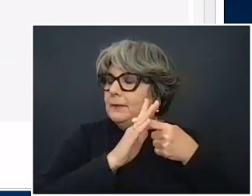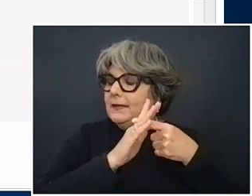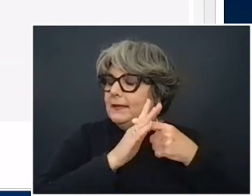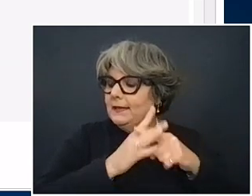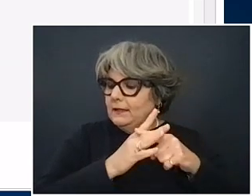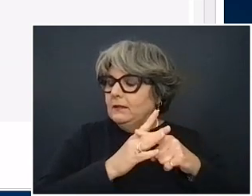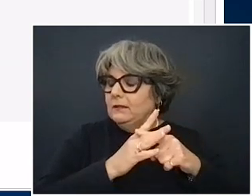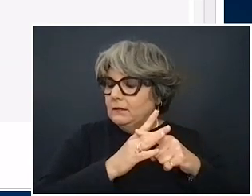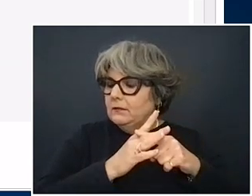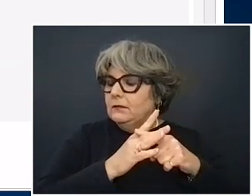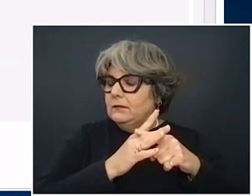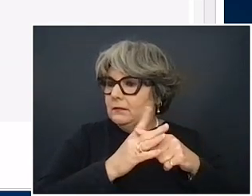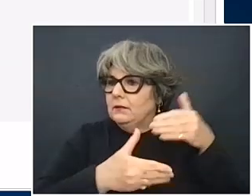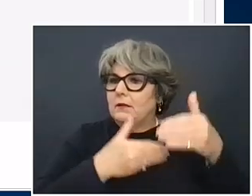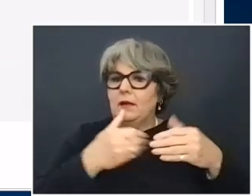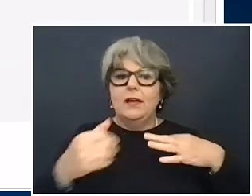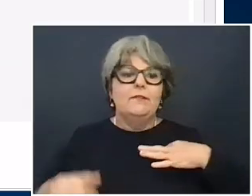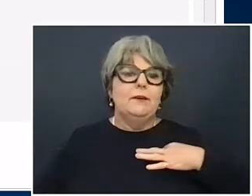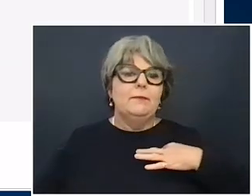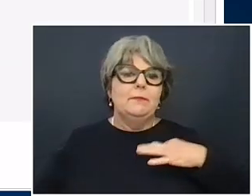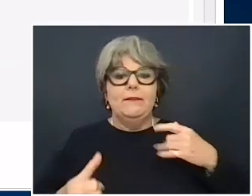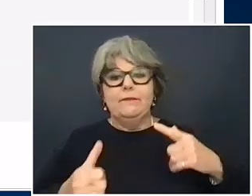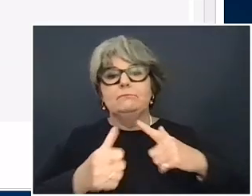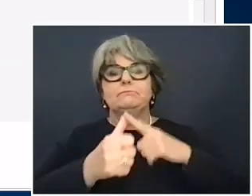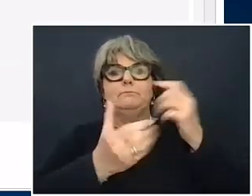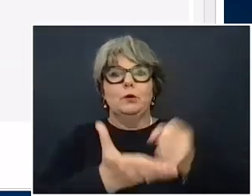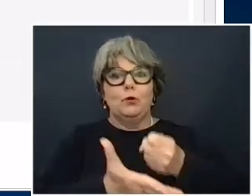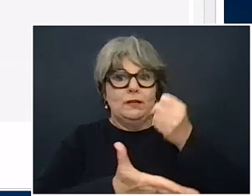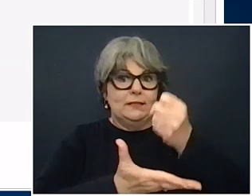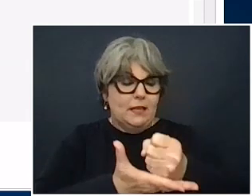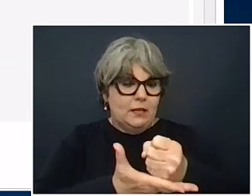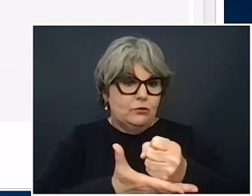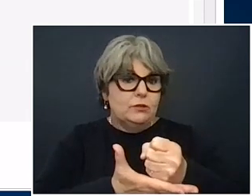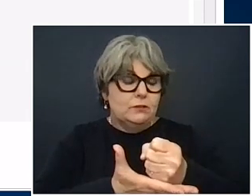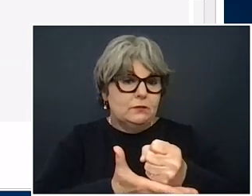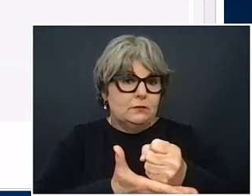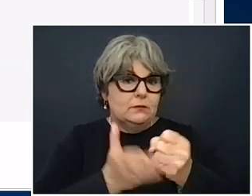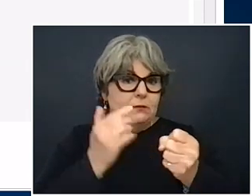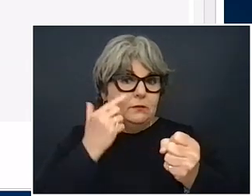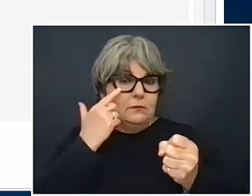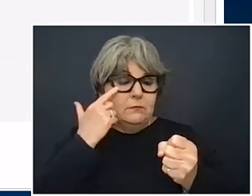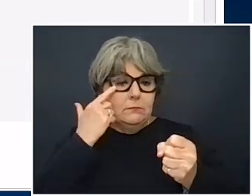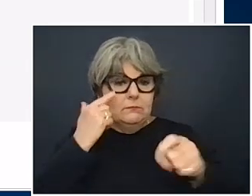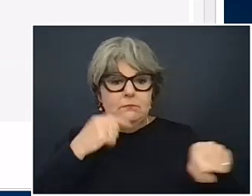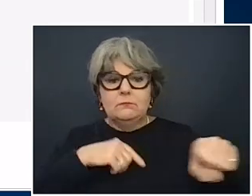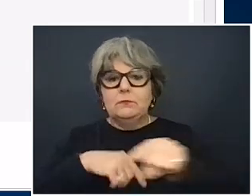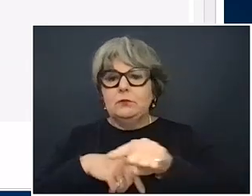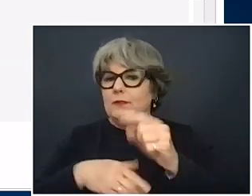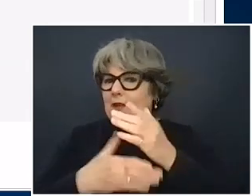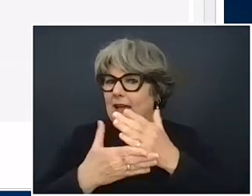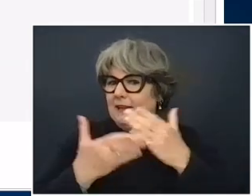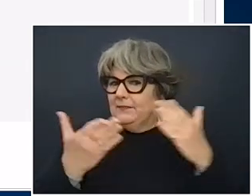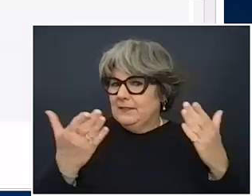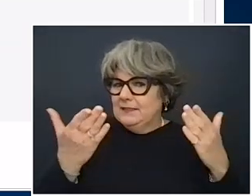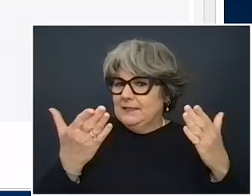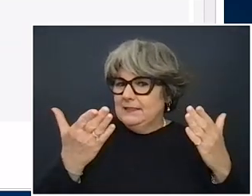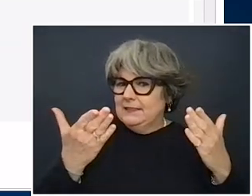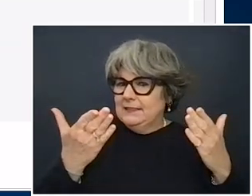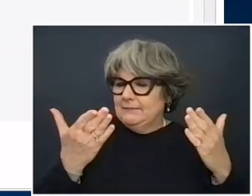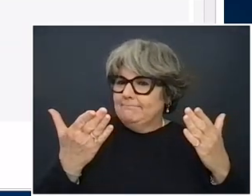applying for initial accreditation has some, I won't go as far as privacy right,